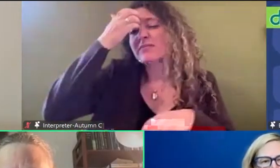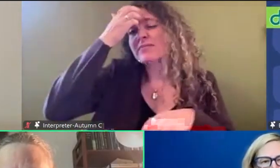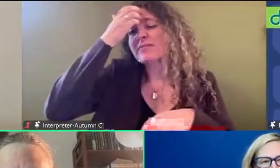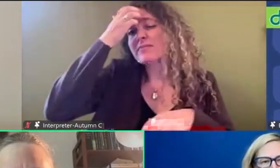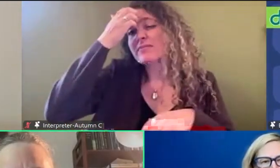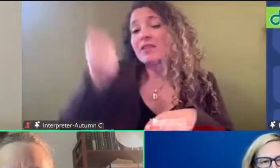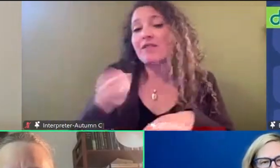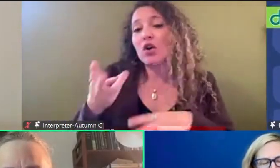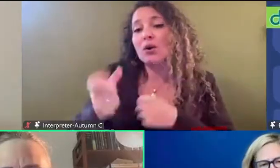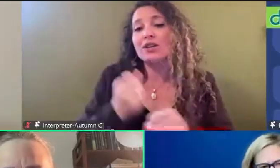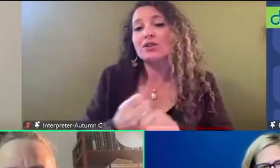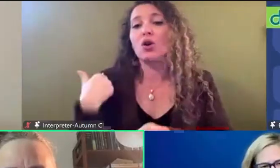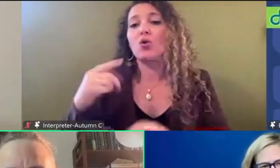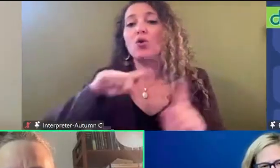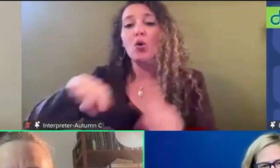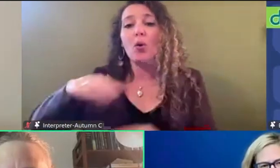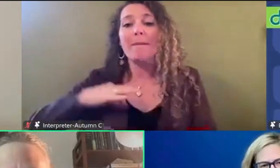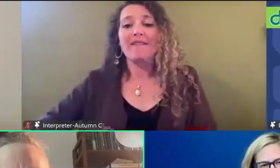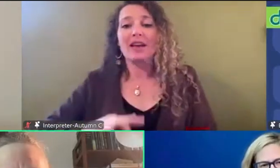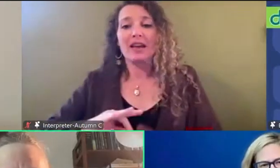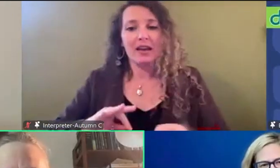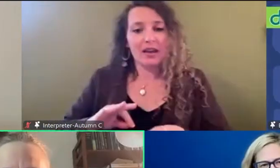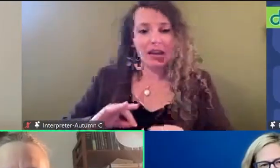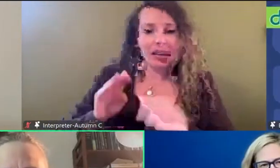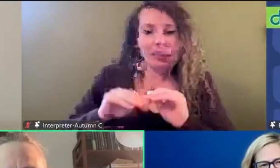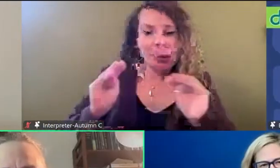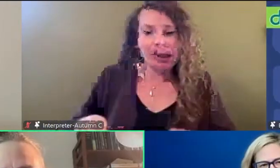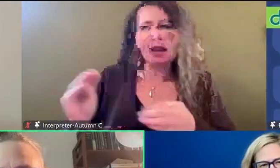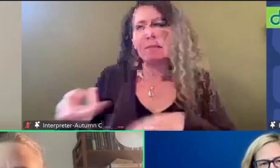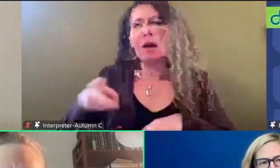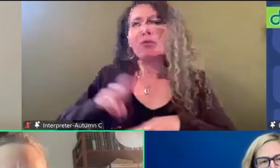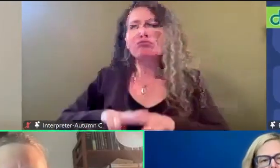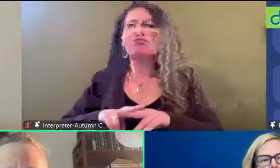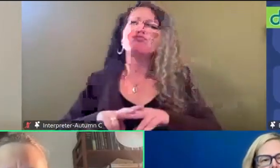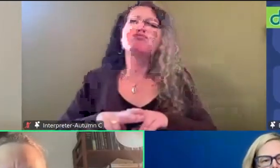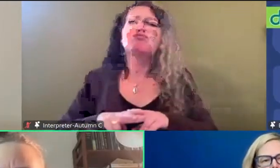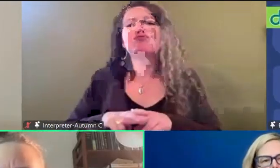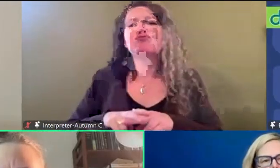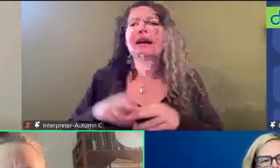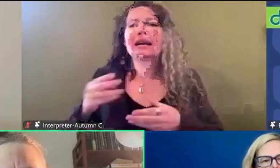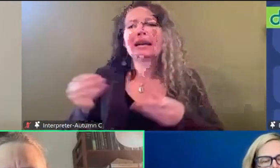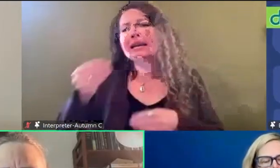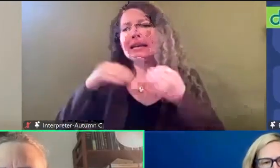um a benefit at the Annapolis Maritime Museum sitting there and eating oysters. I got probably